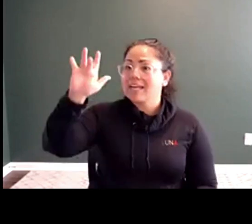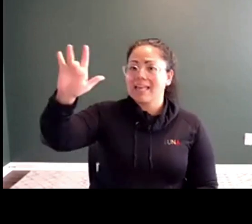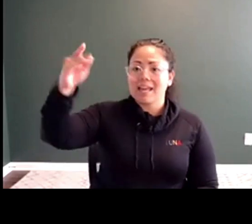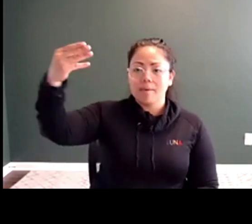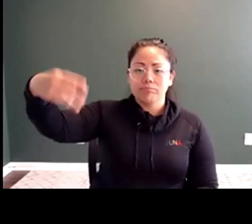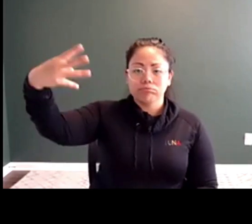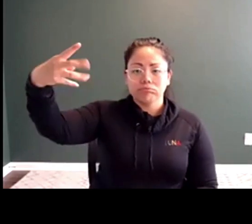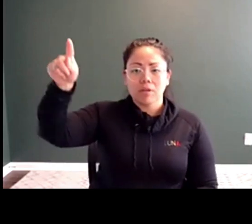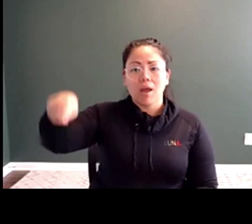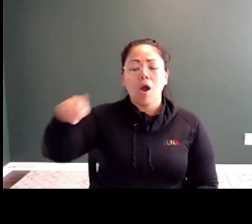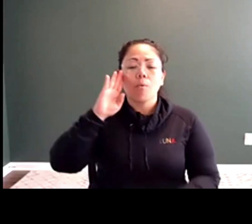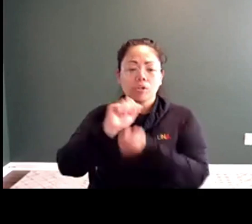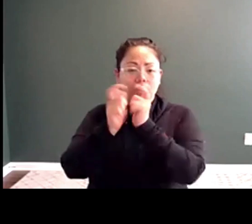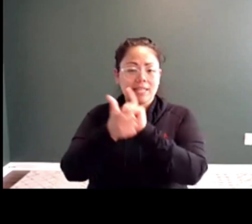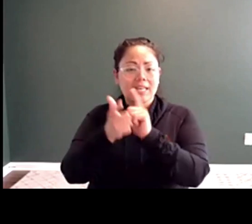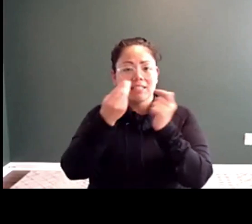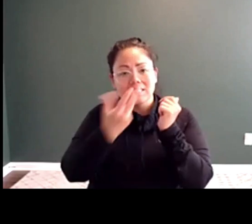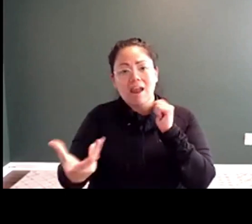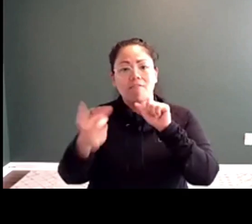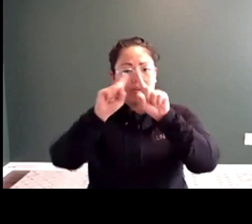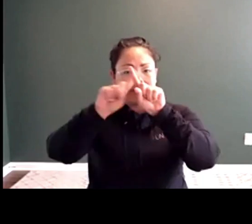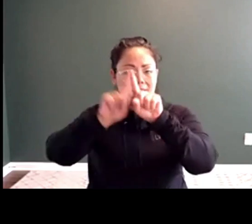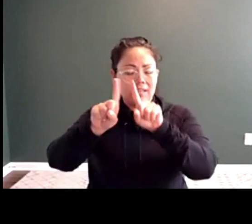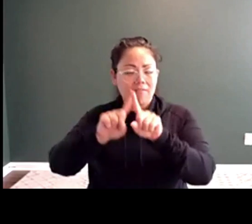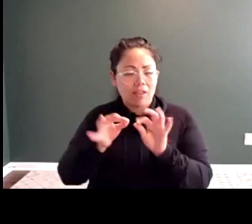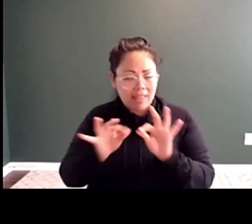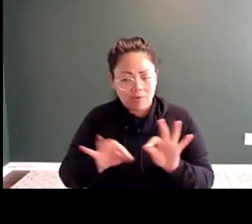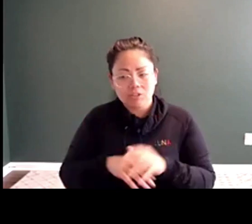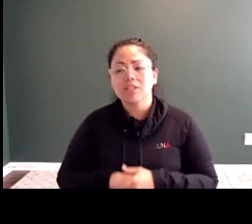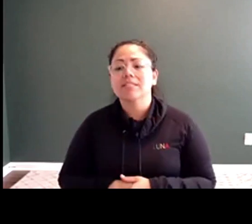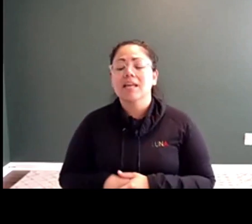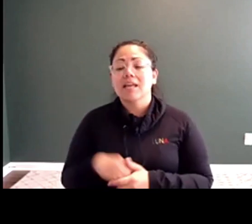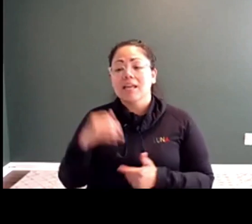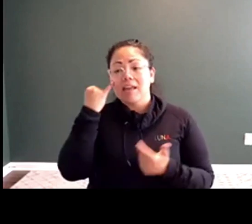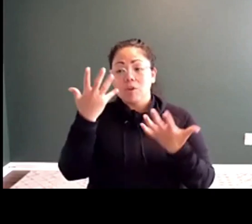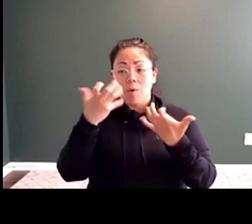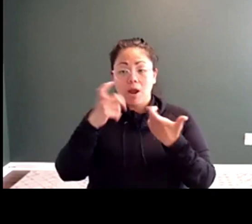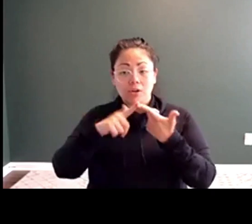and it'll translate into several different languages. If you wanted to schedule a time